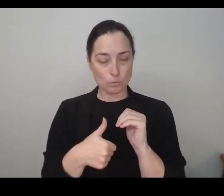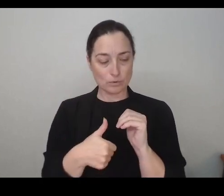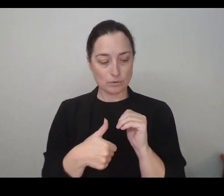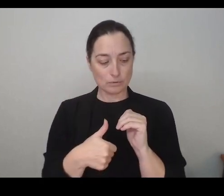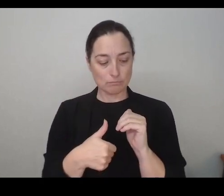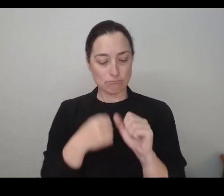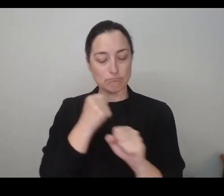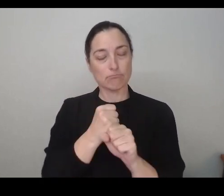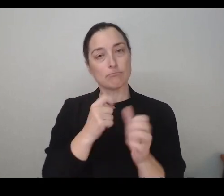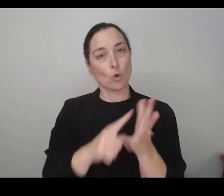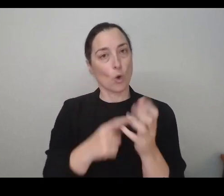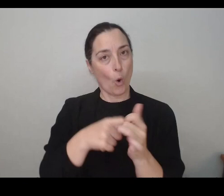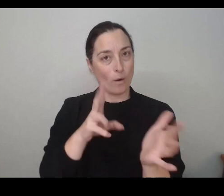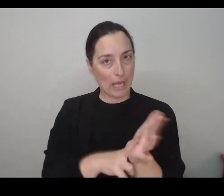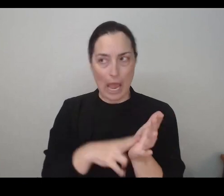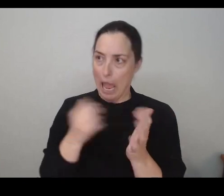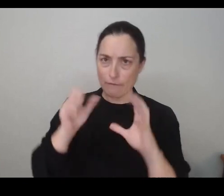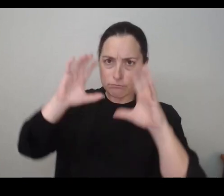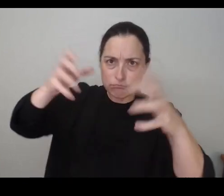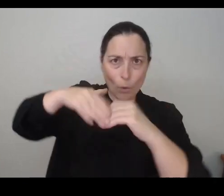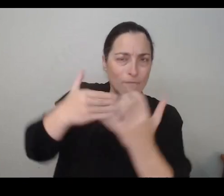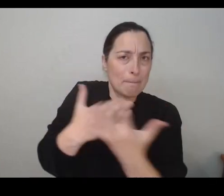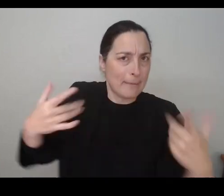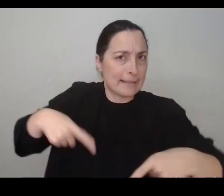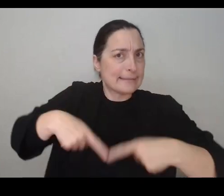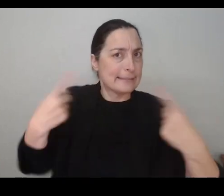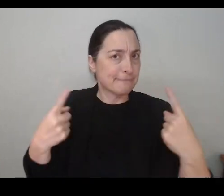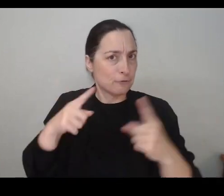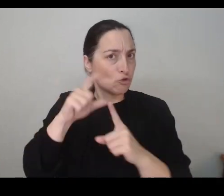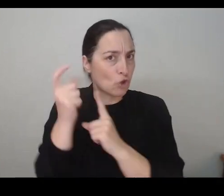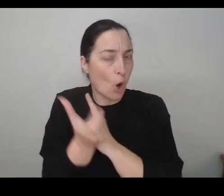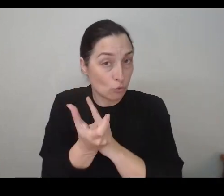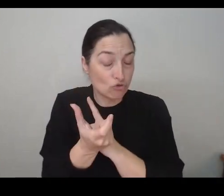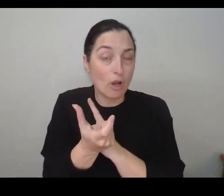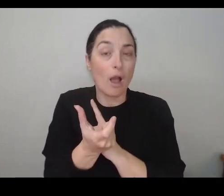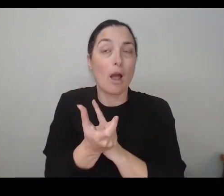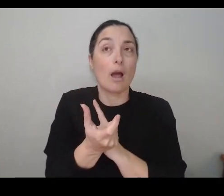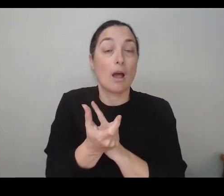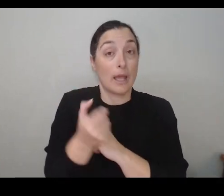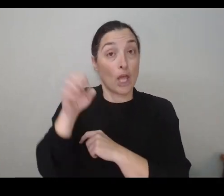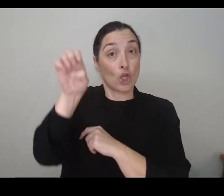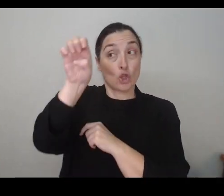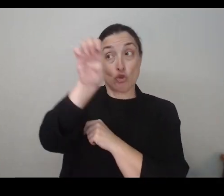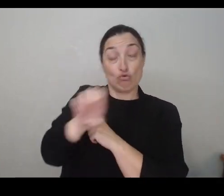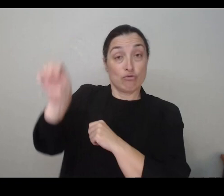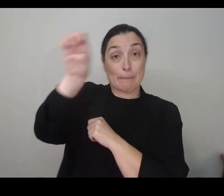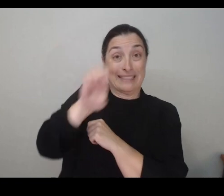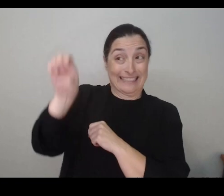in many cultures around the world. Did European industrialization impact on his work?